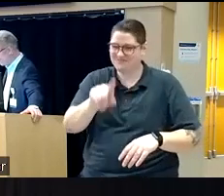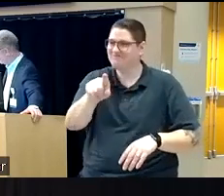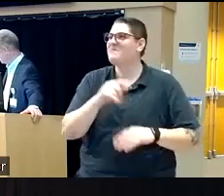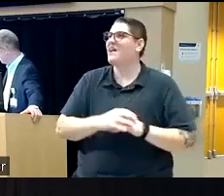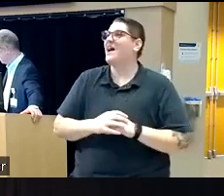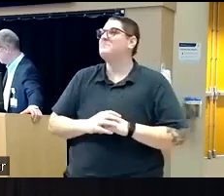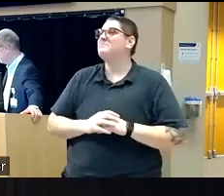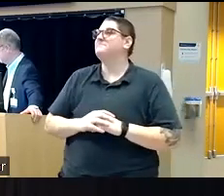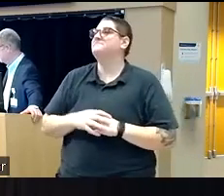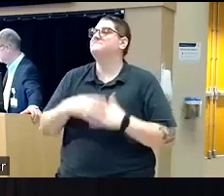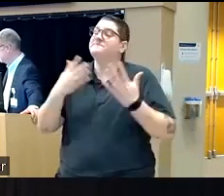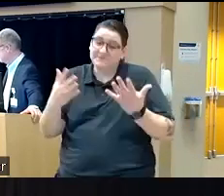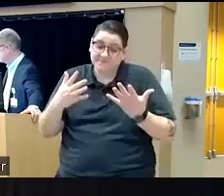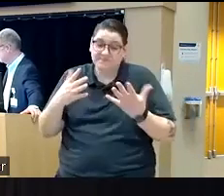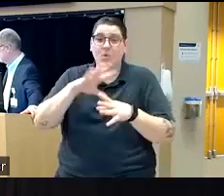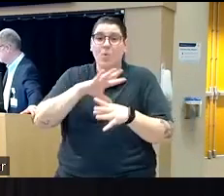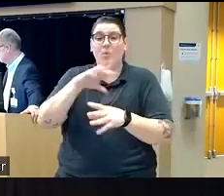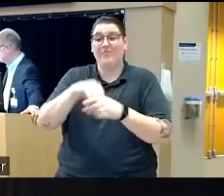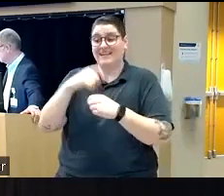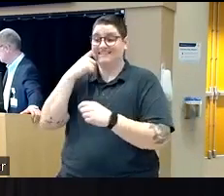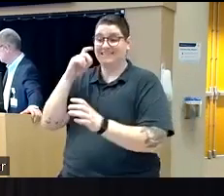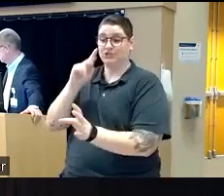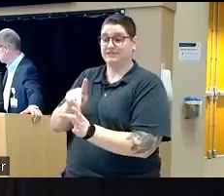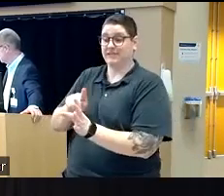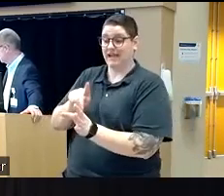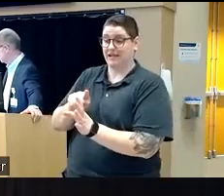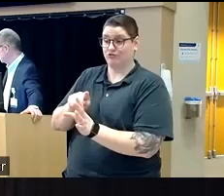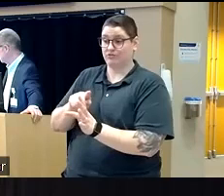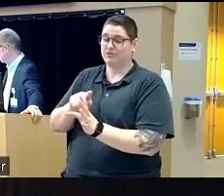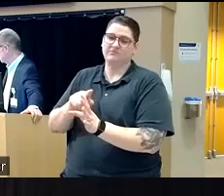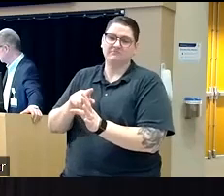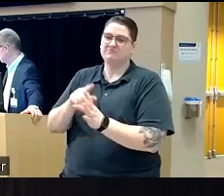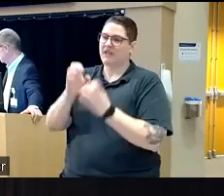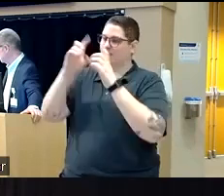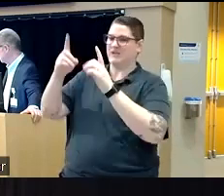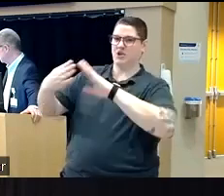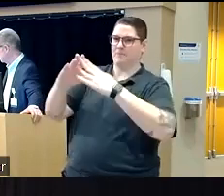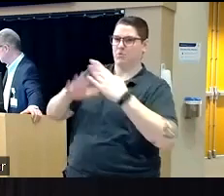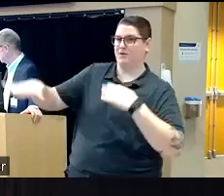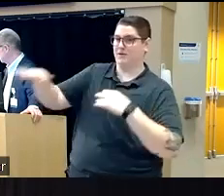um you know within the um addiction Psychiatry sort of Education Community um there are lots